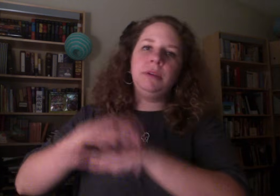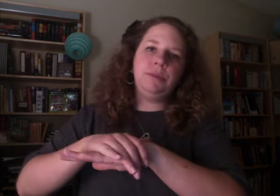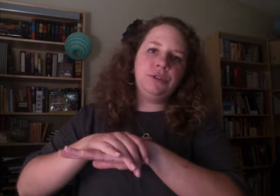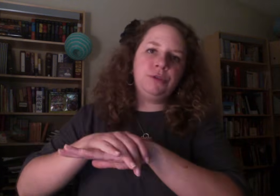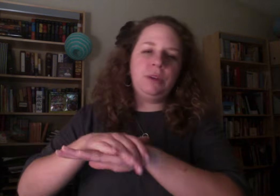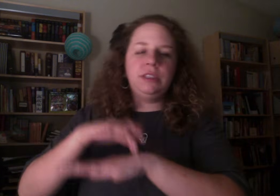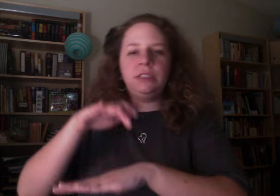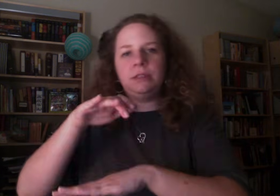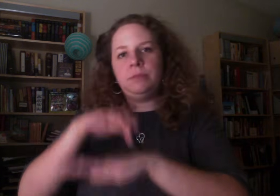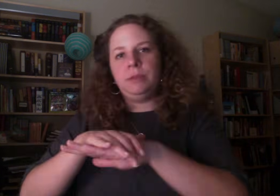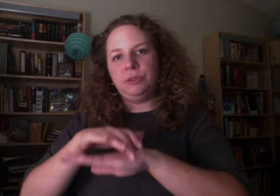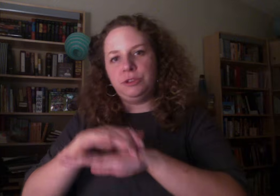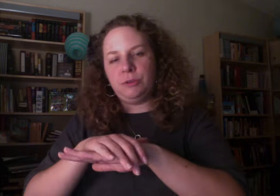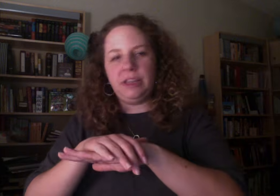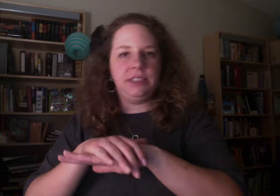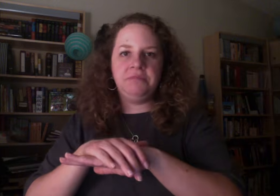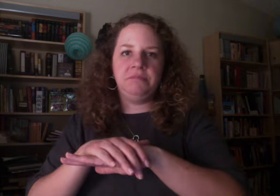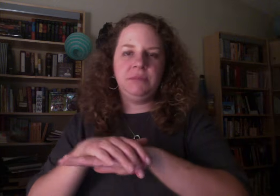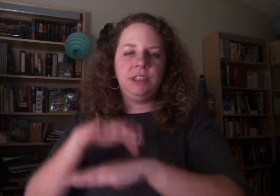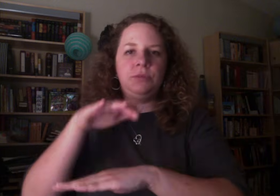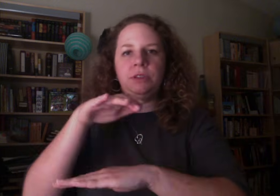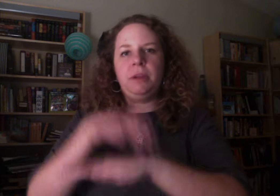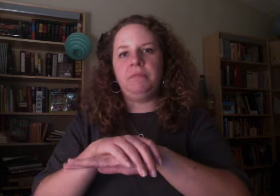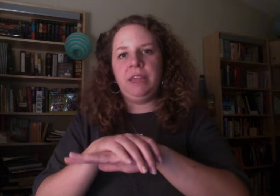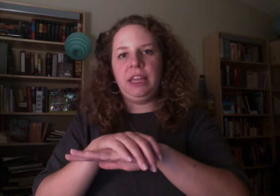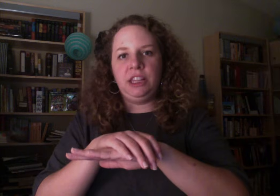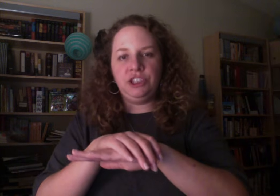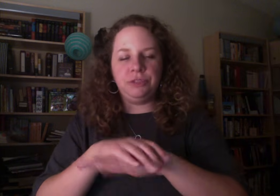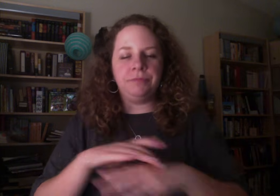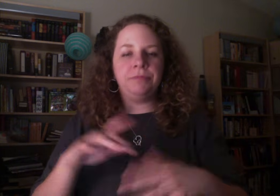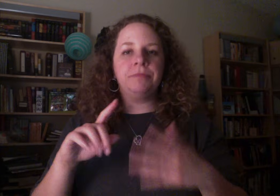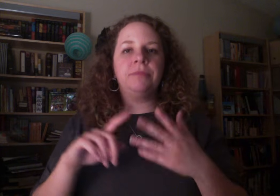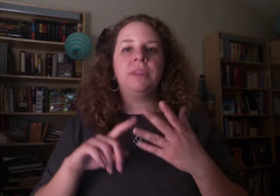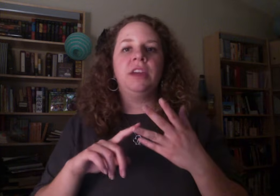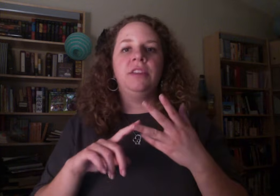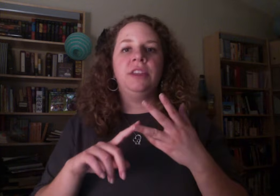Some people do it once, some people do it twice, it doesn't really matter, English.